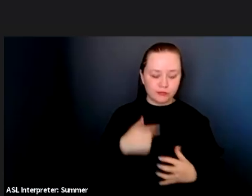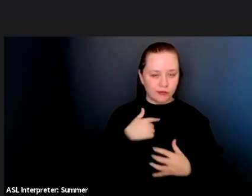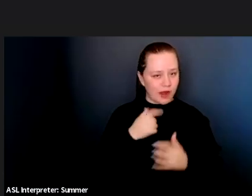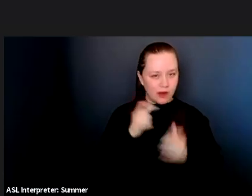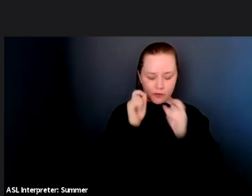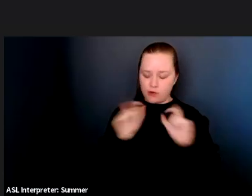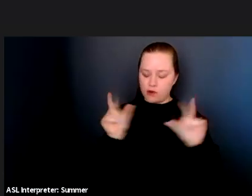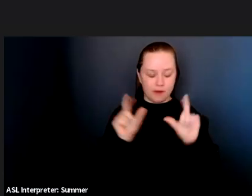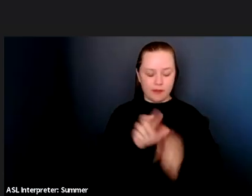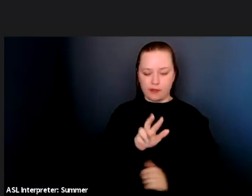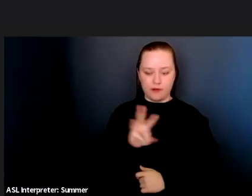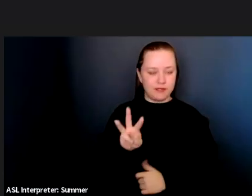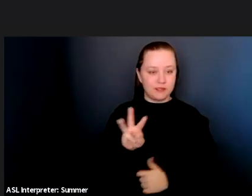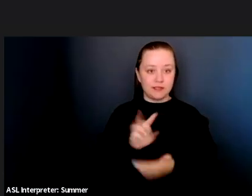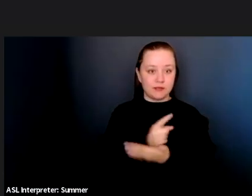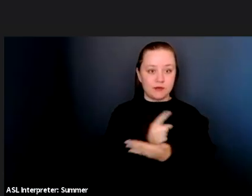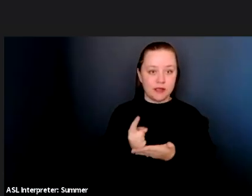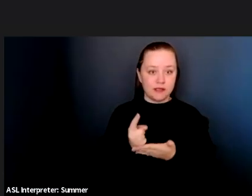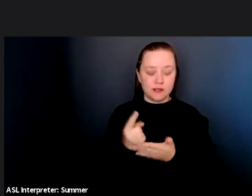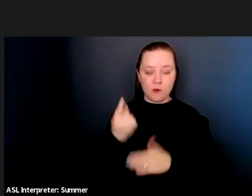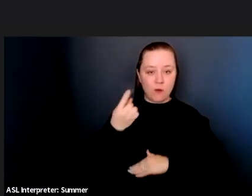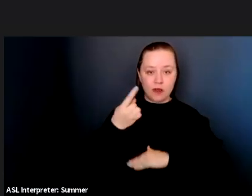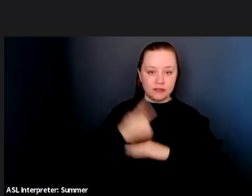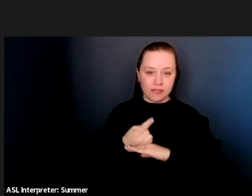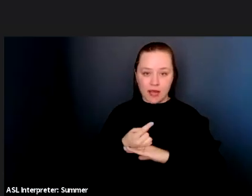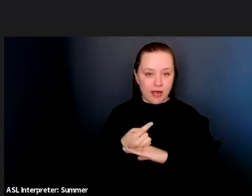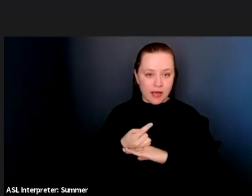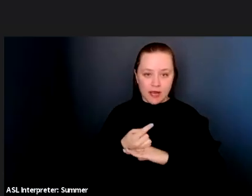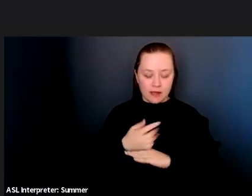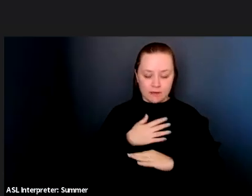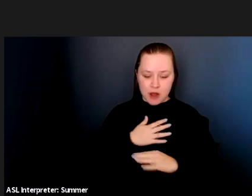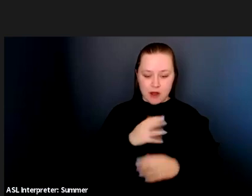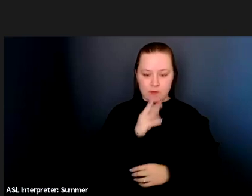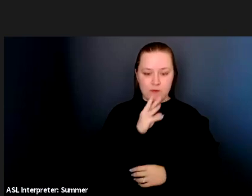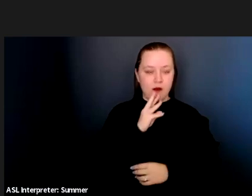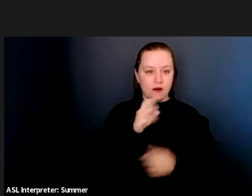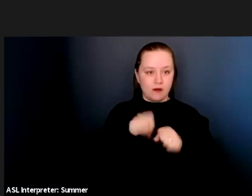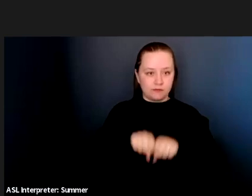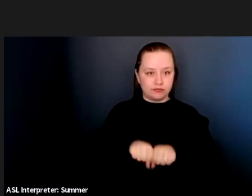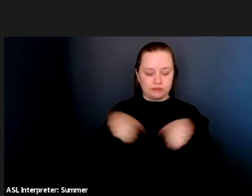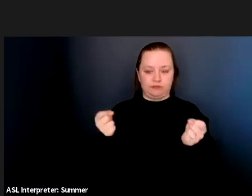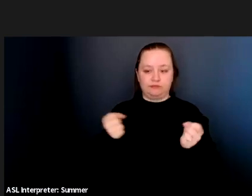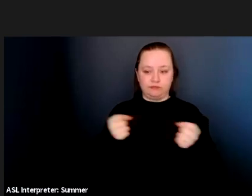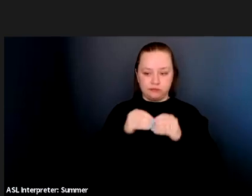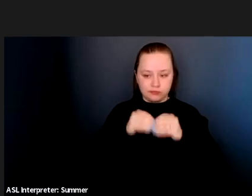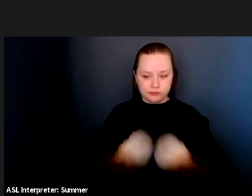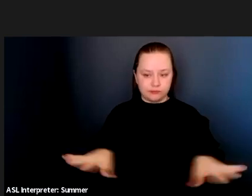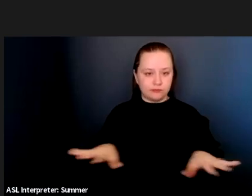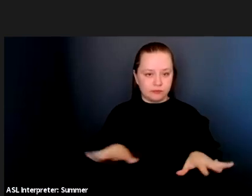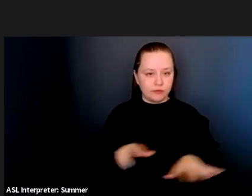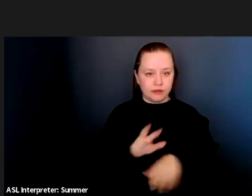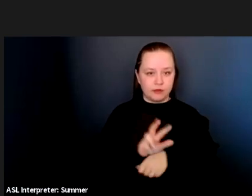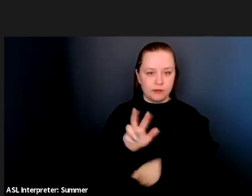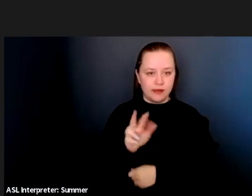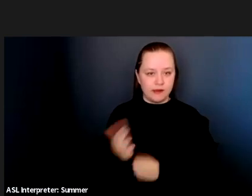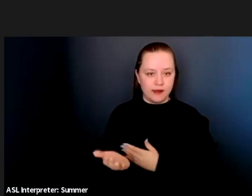one day to my water breaking at 3:00 A.M. I was so disappointed not to have sleep.